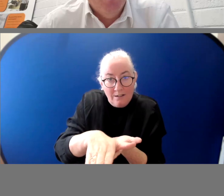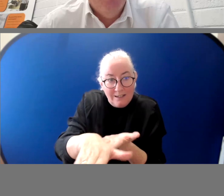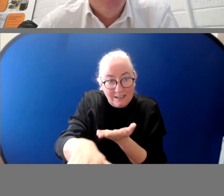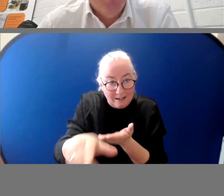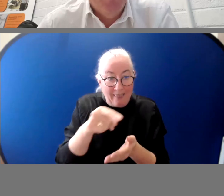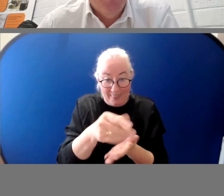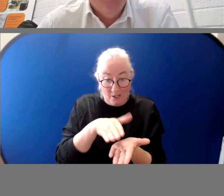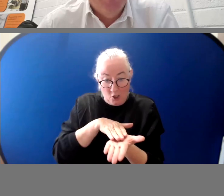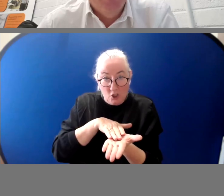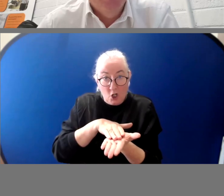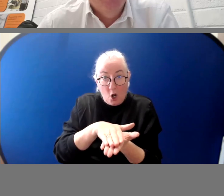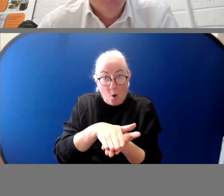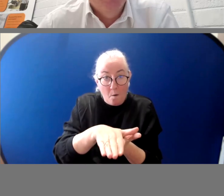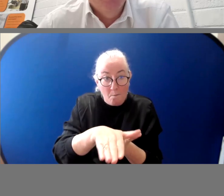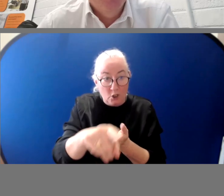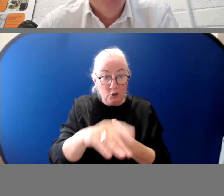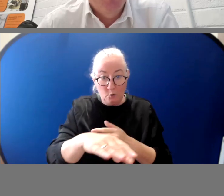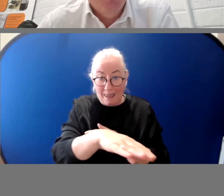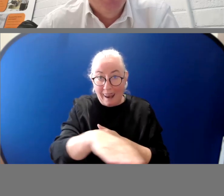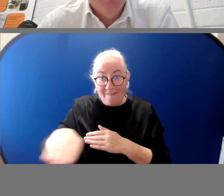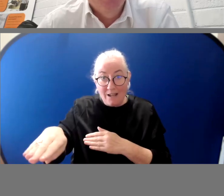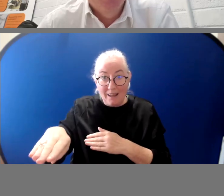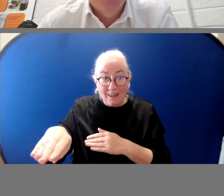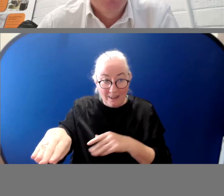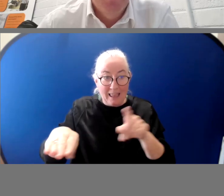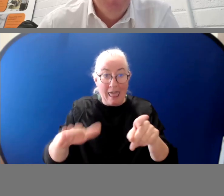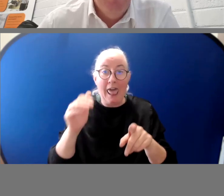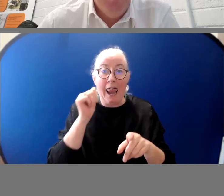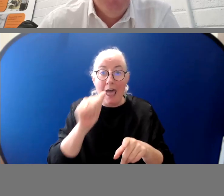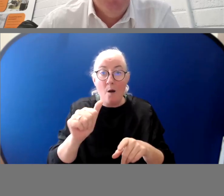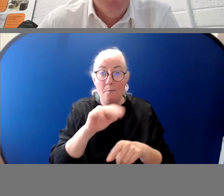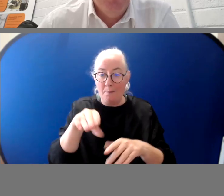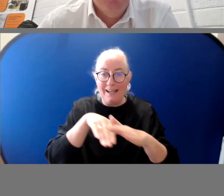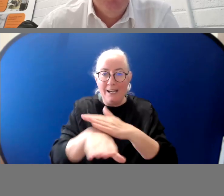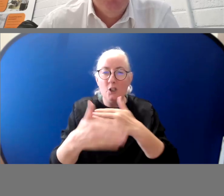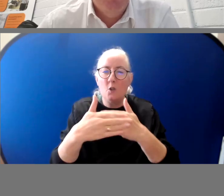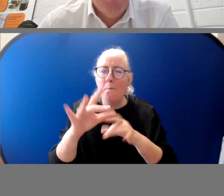to a level Landing to I suppose allow people get in the door so making sure that you've sufficient